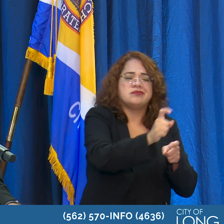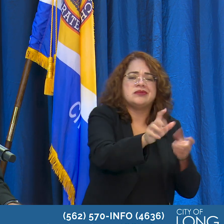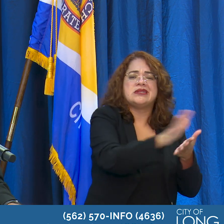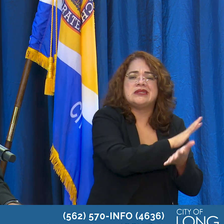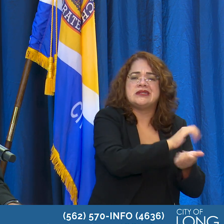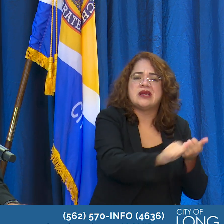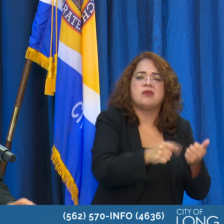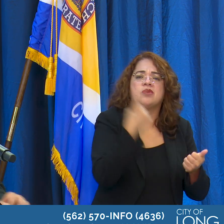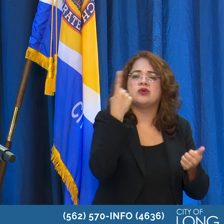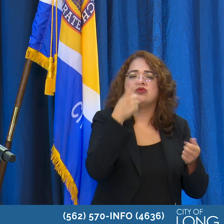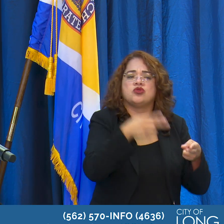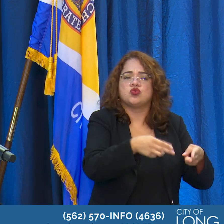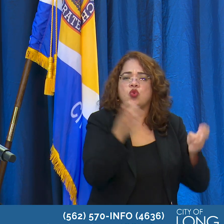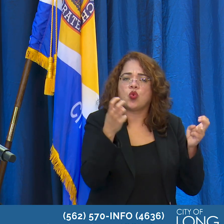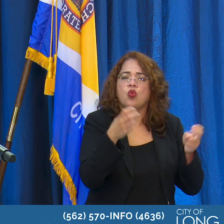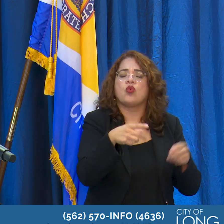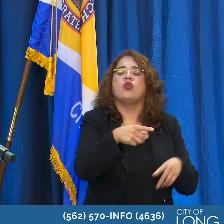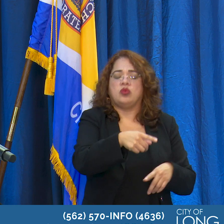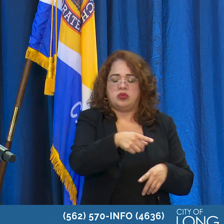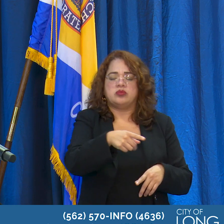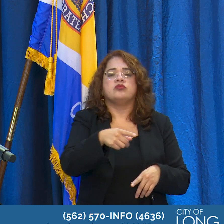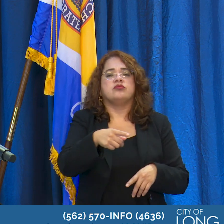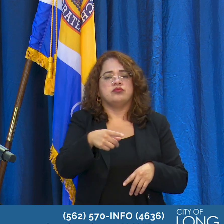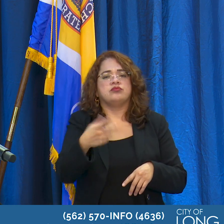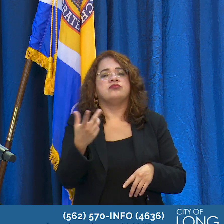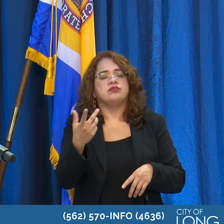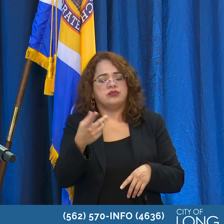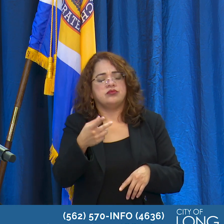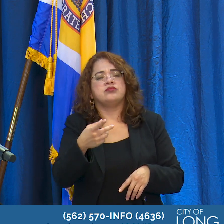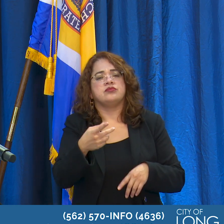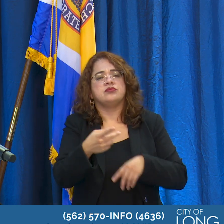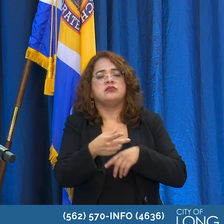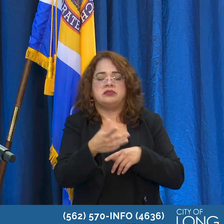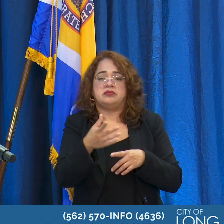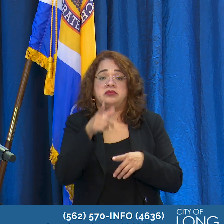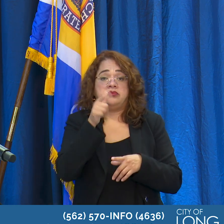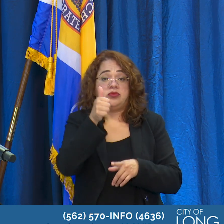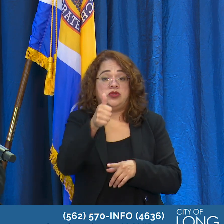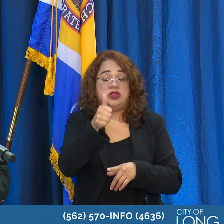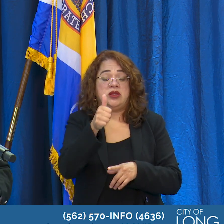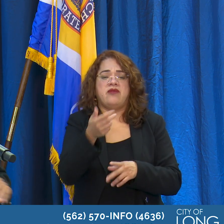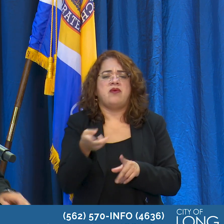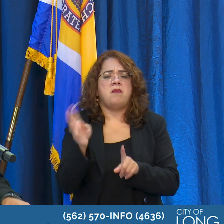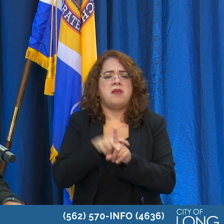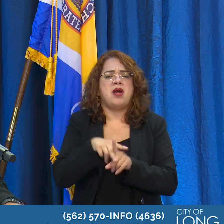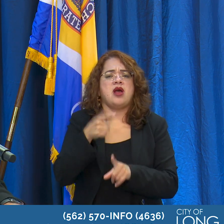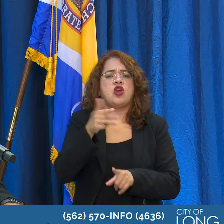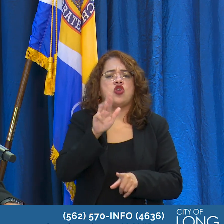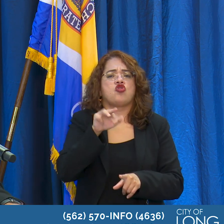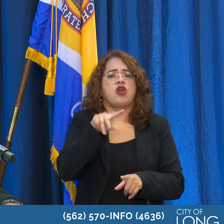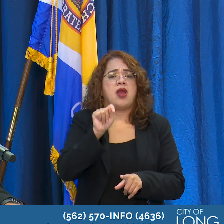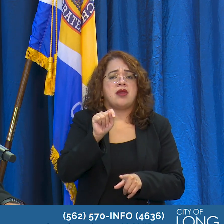available for grants and so if you were a business that was affected and want access to one of these restart